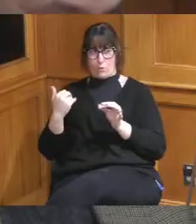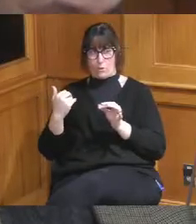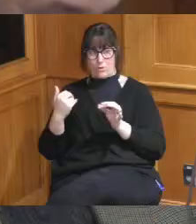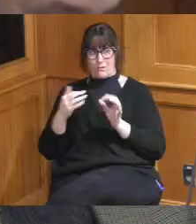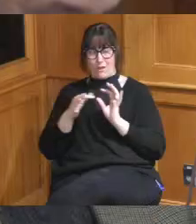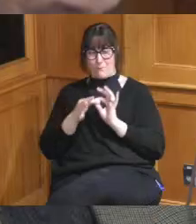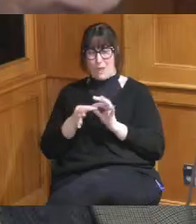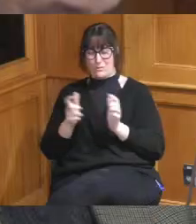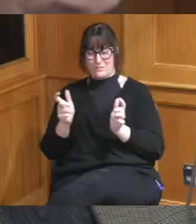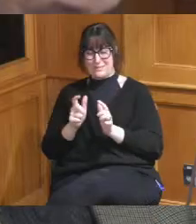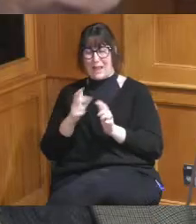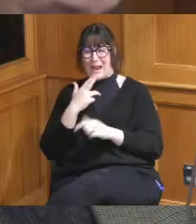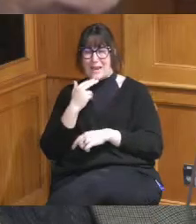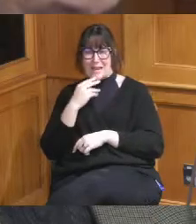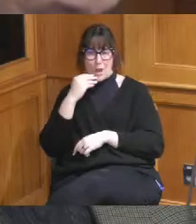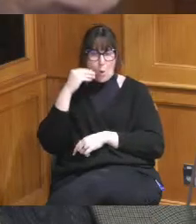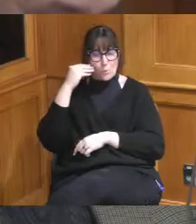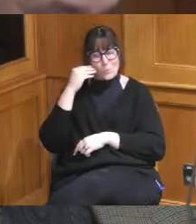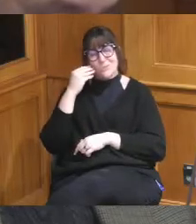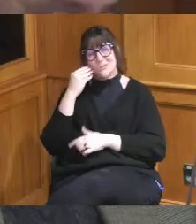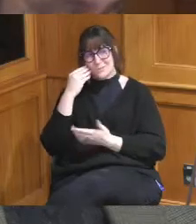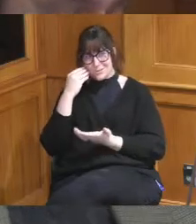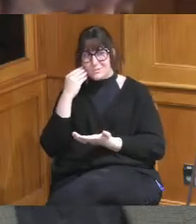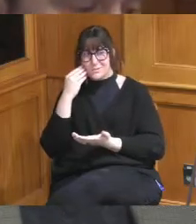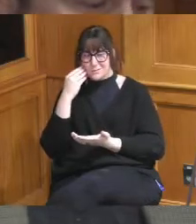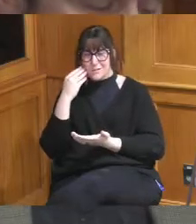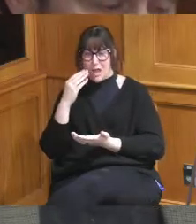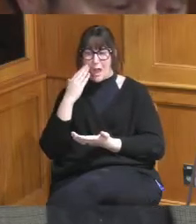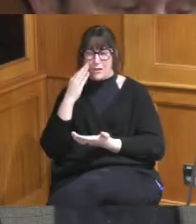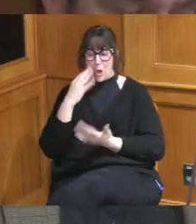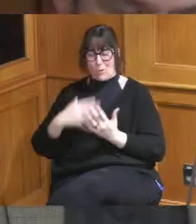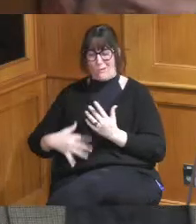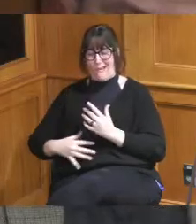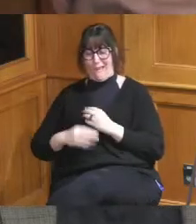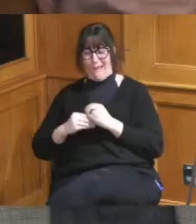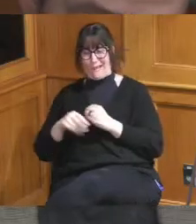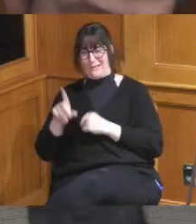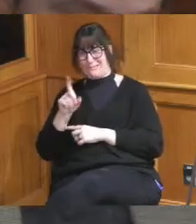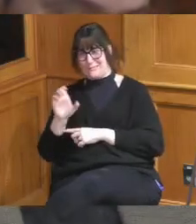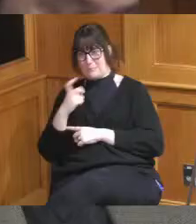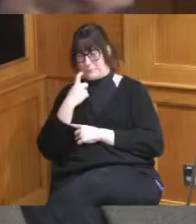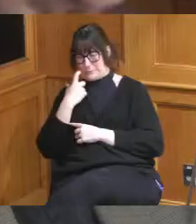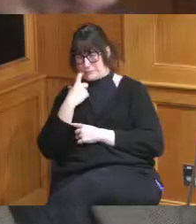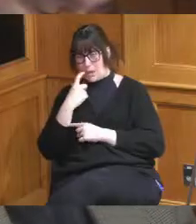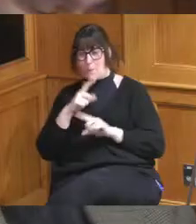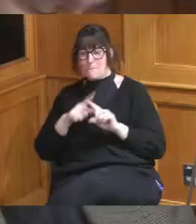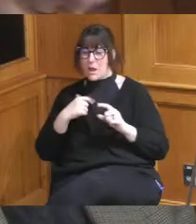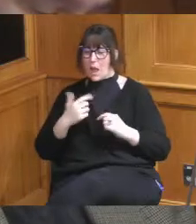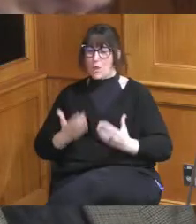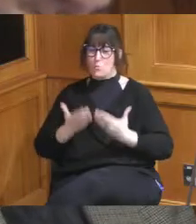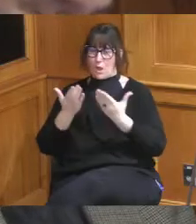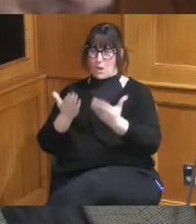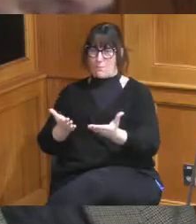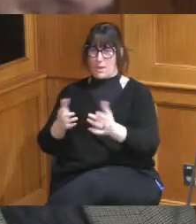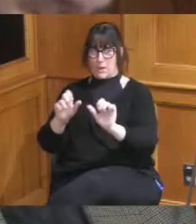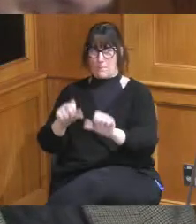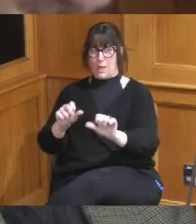homes certainly I know that was added but I would recommend possibly looking at what Columbus has